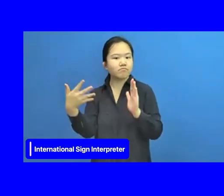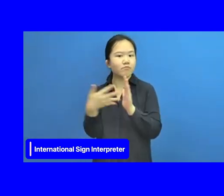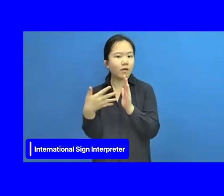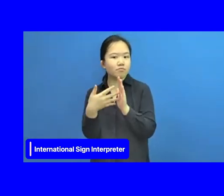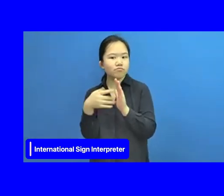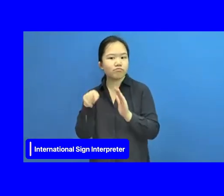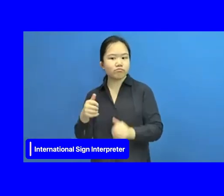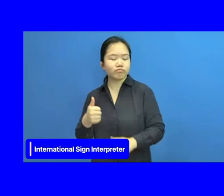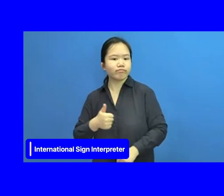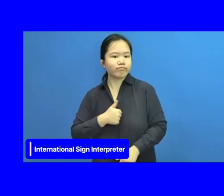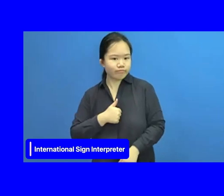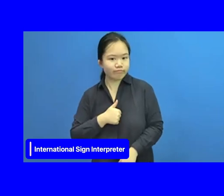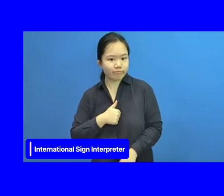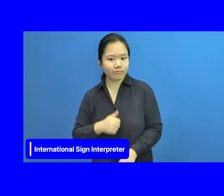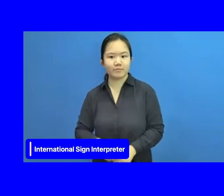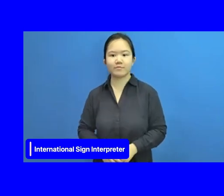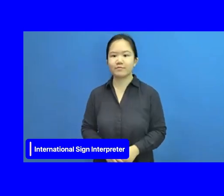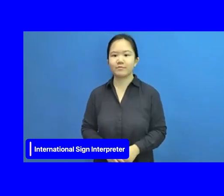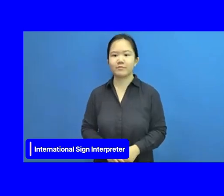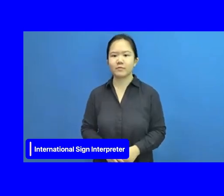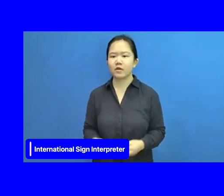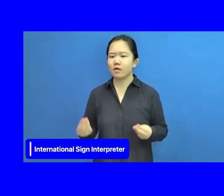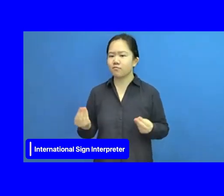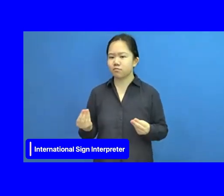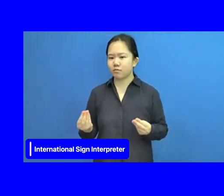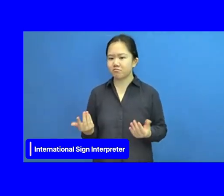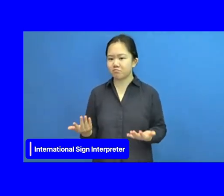and I am now going to hope that we will be able